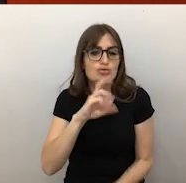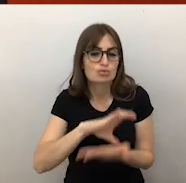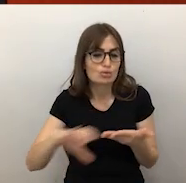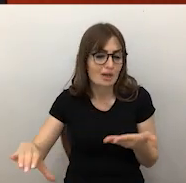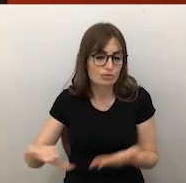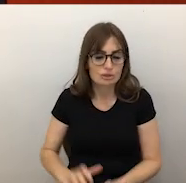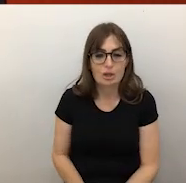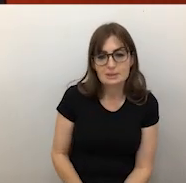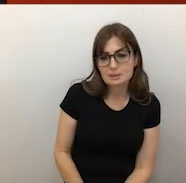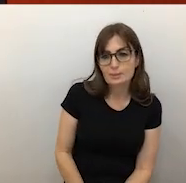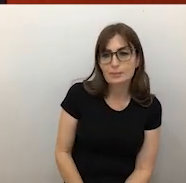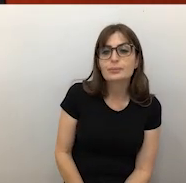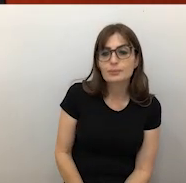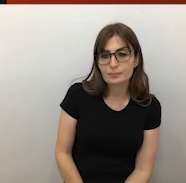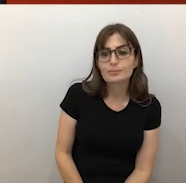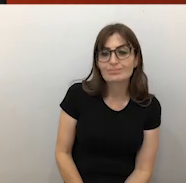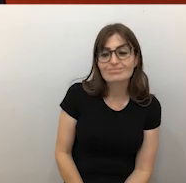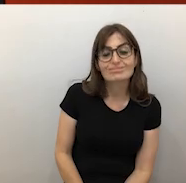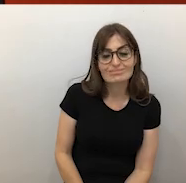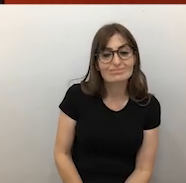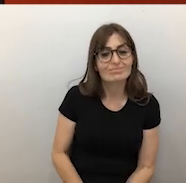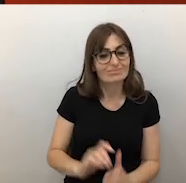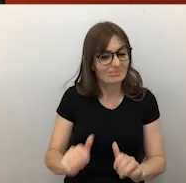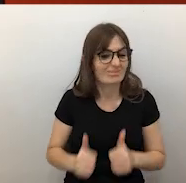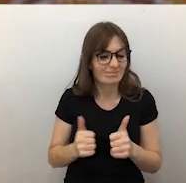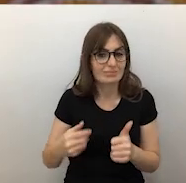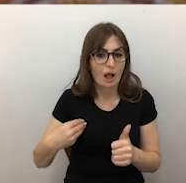of $198,200.